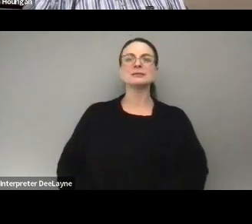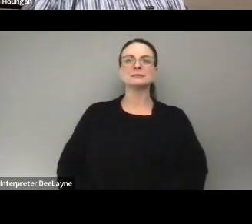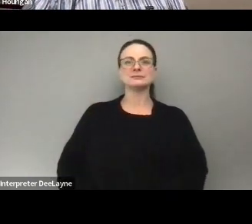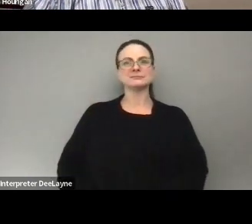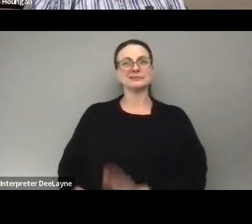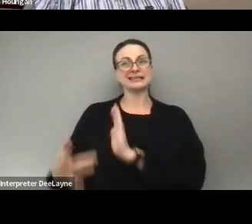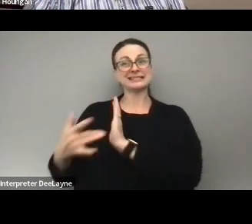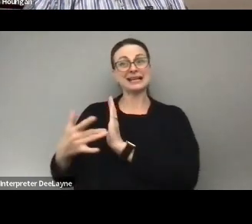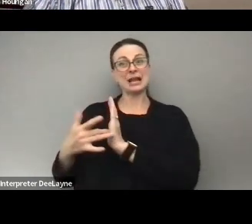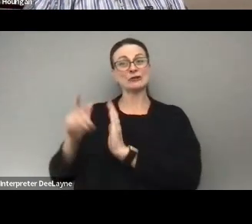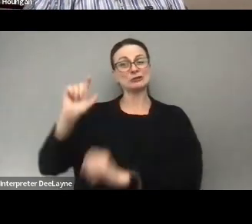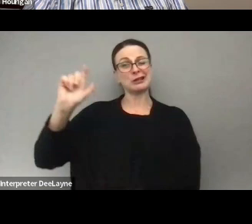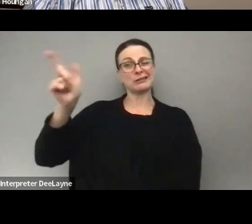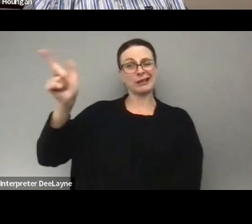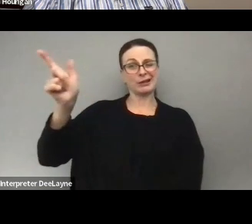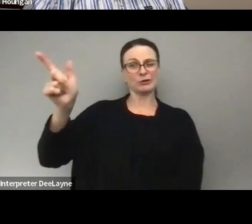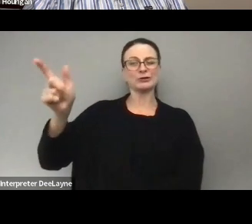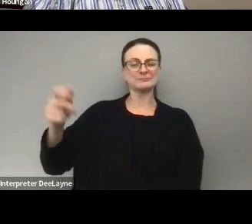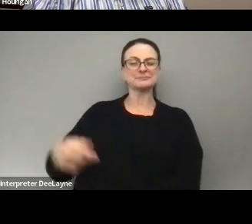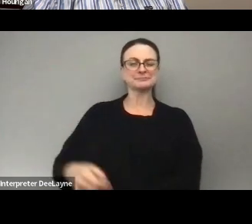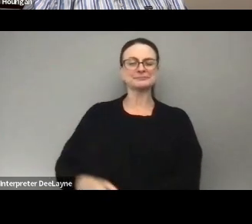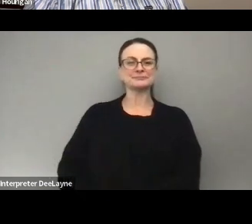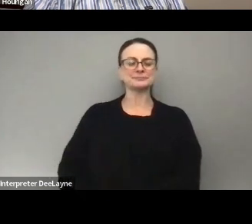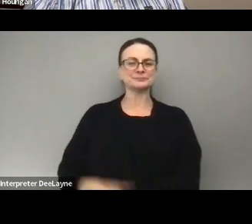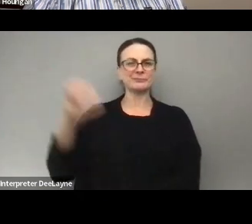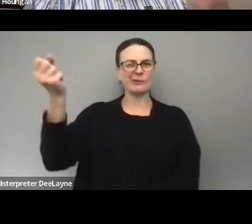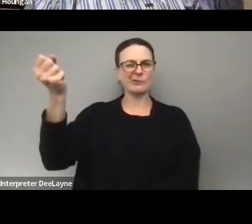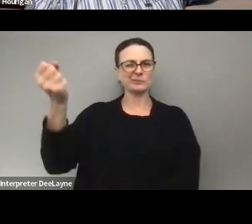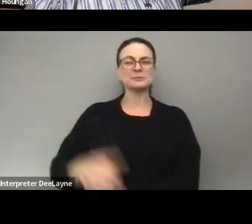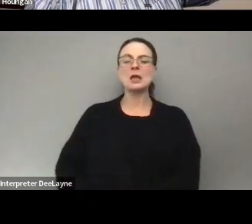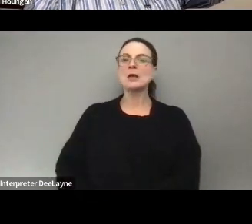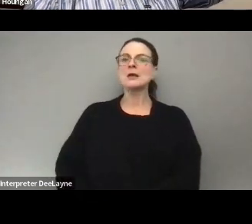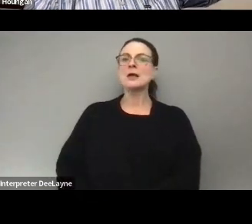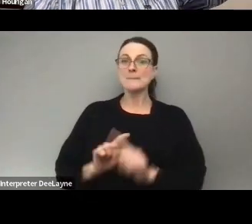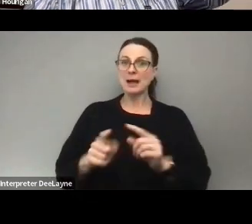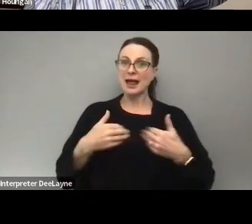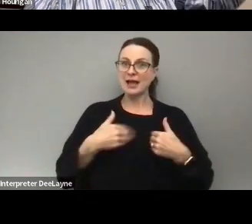a little bit later on in this segment. But there is some technology here